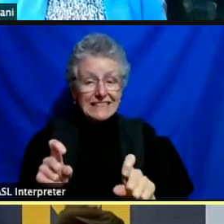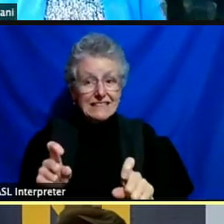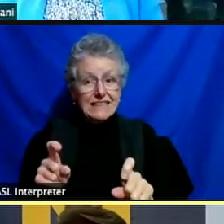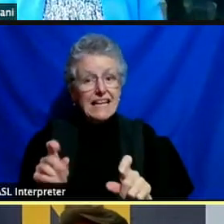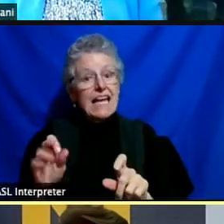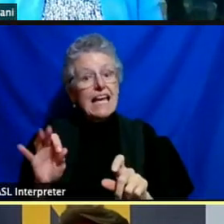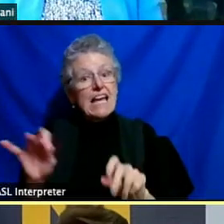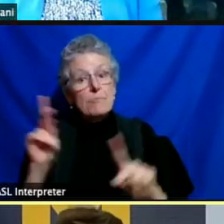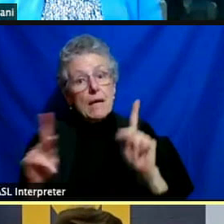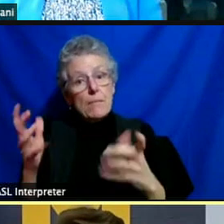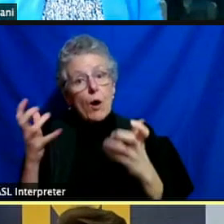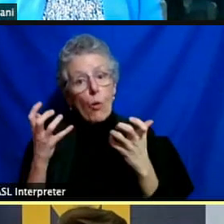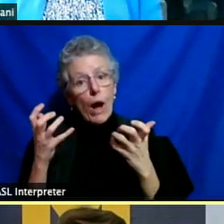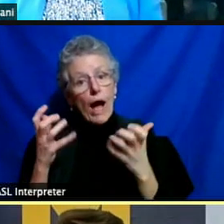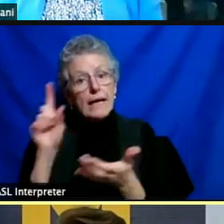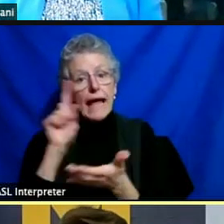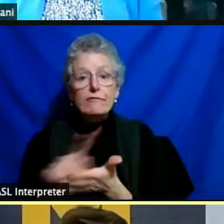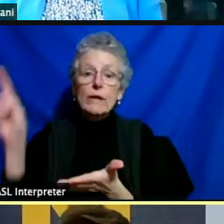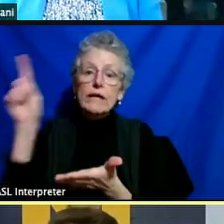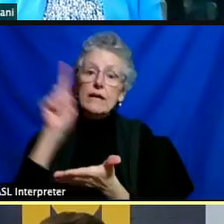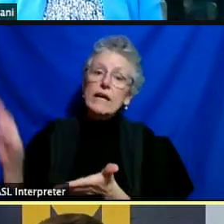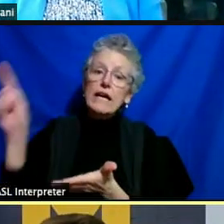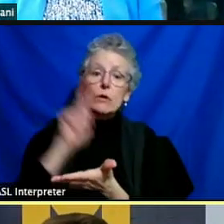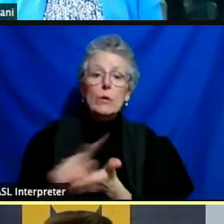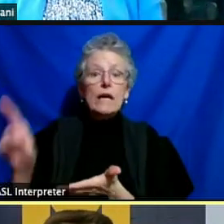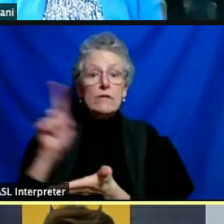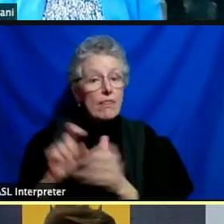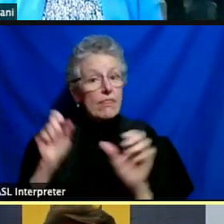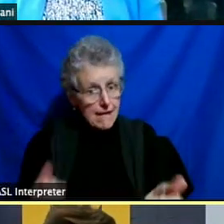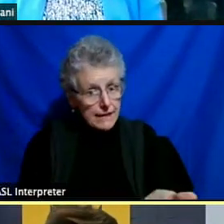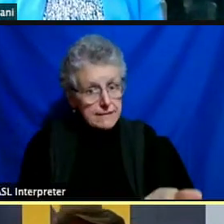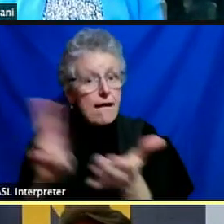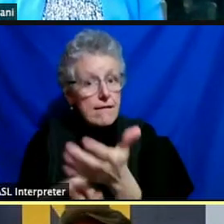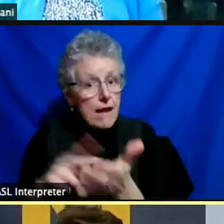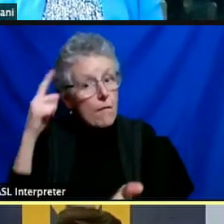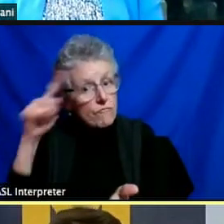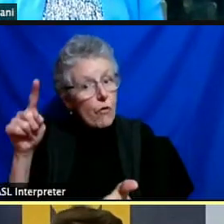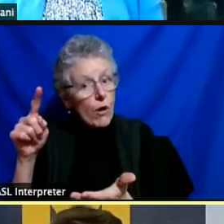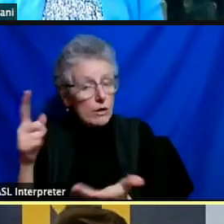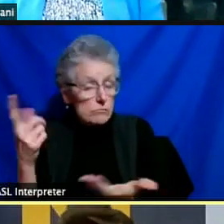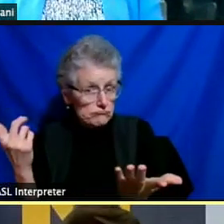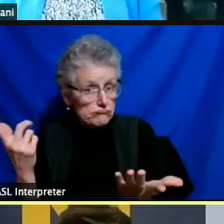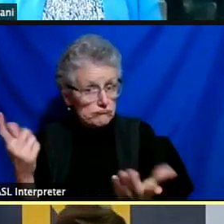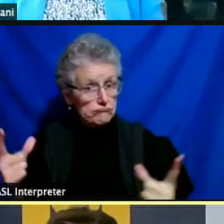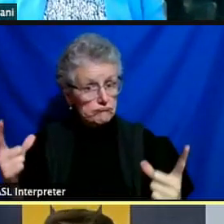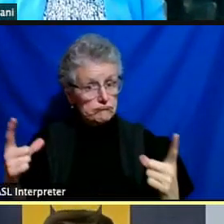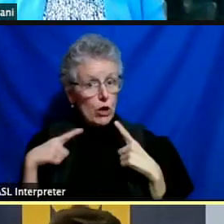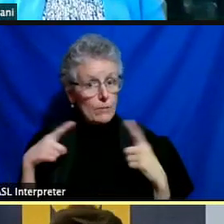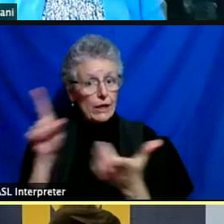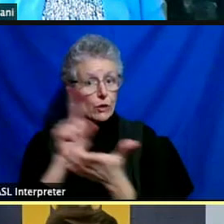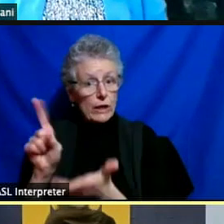of doing a weekly test, they can sign up for the... It's not just limited to the one time.